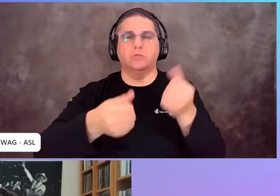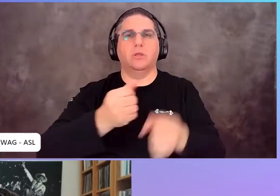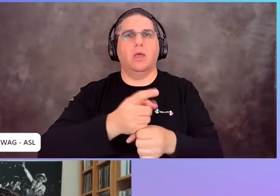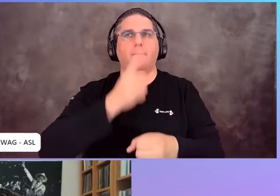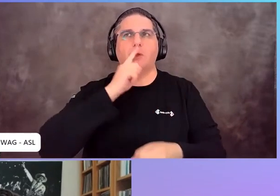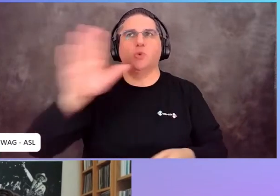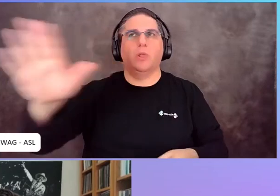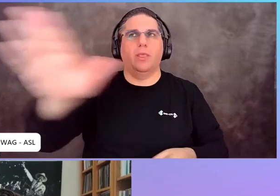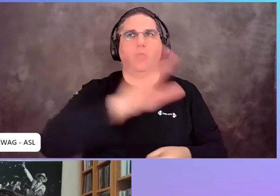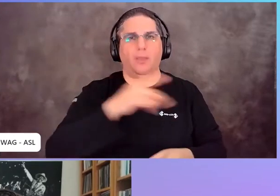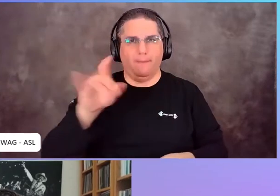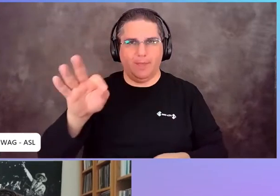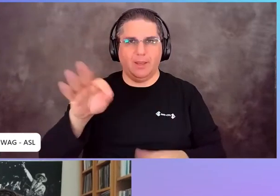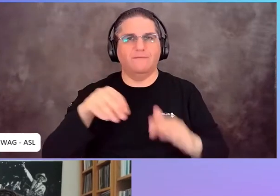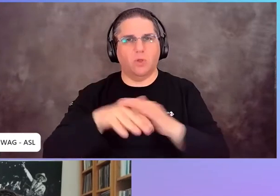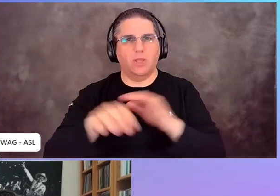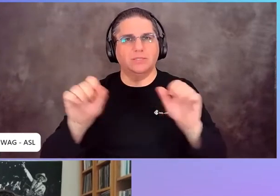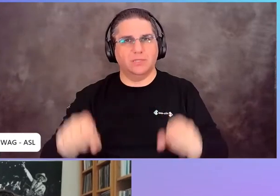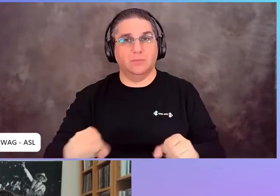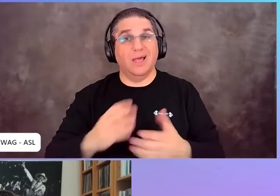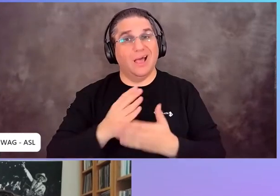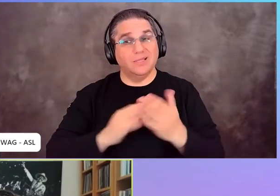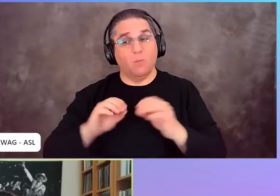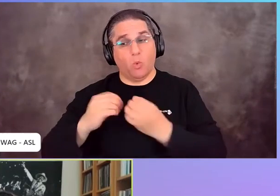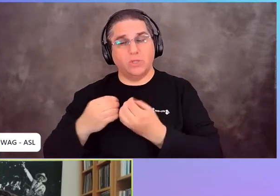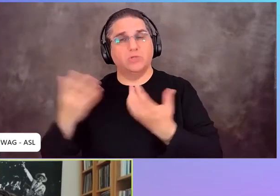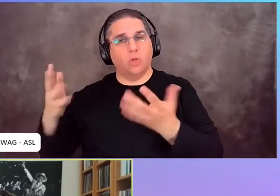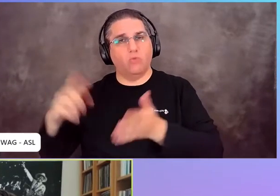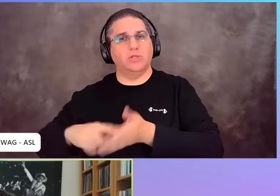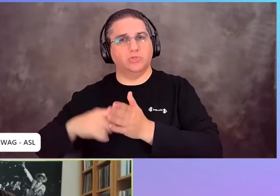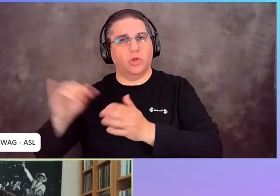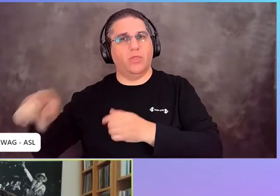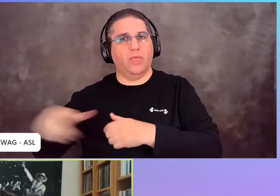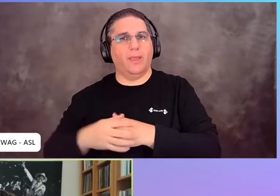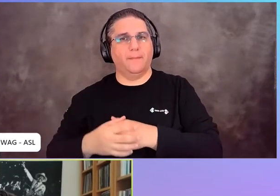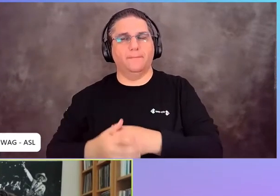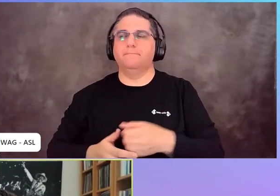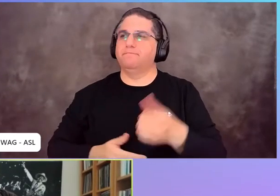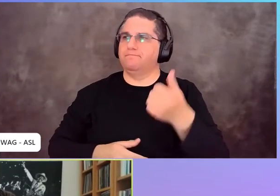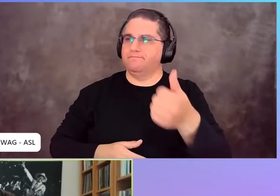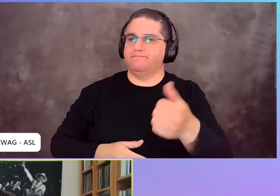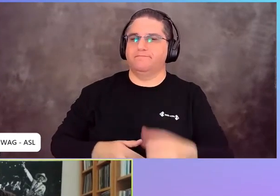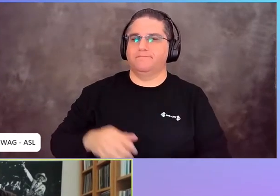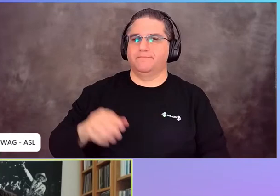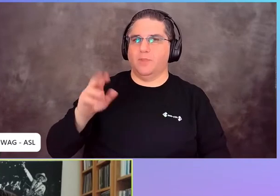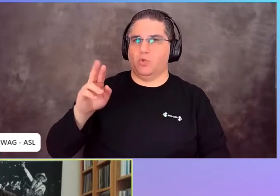use accessible content are going if we to publish in PDF we should be asking all our